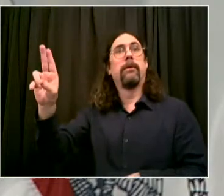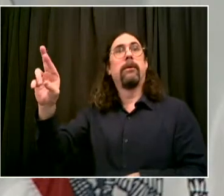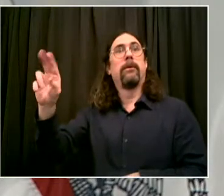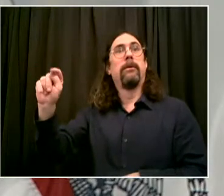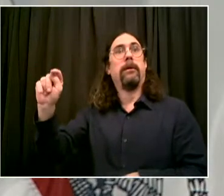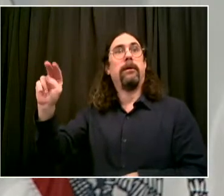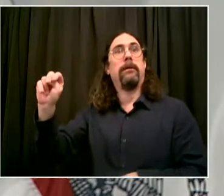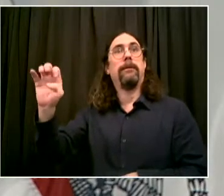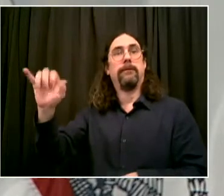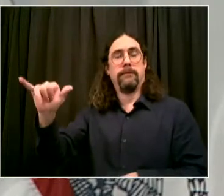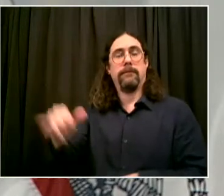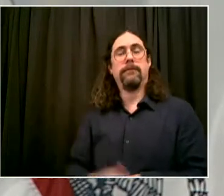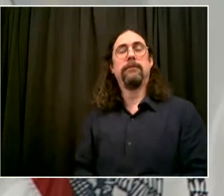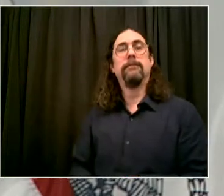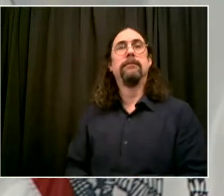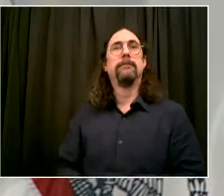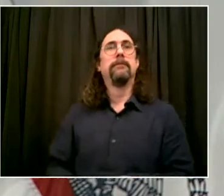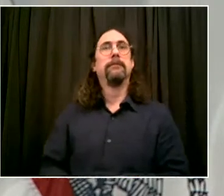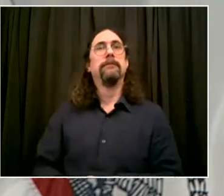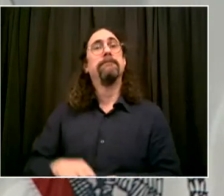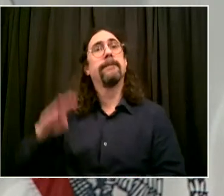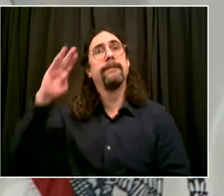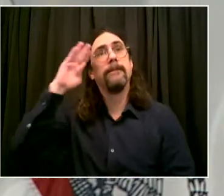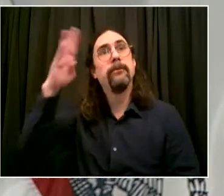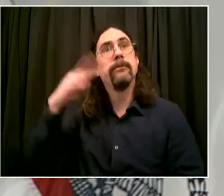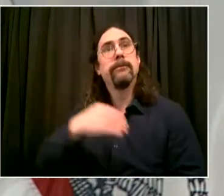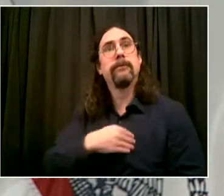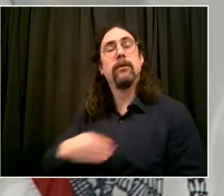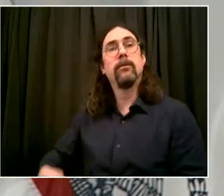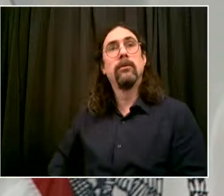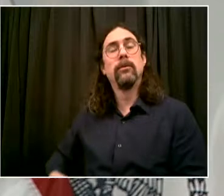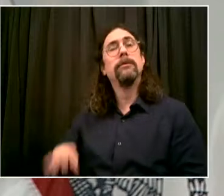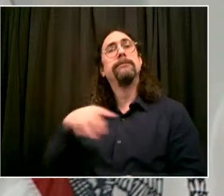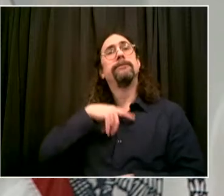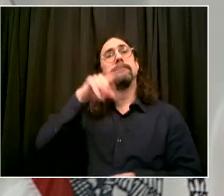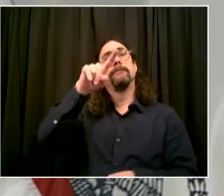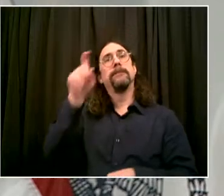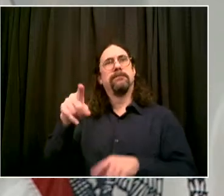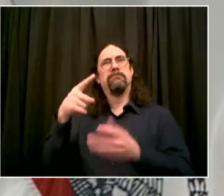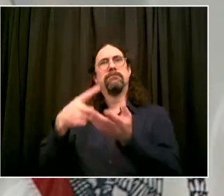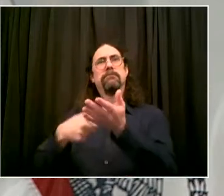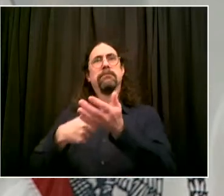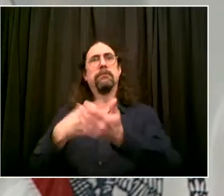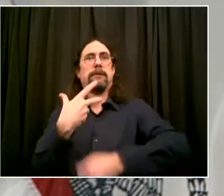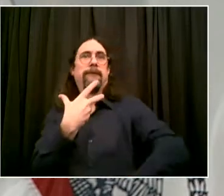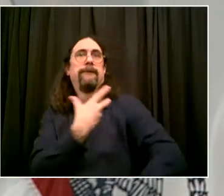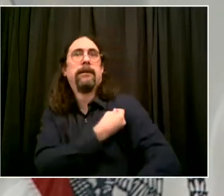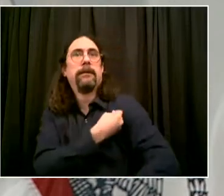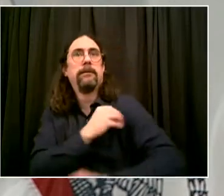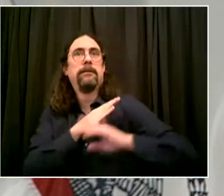TO TALK ABOUT THE SECOND DOSE ISSUE. THE POOL OF